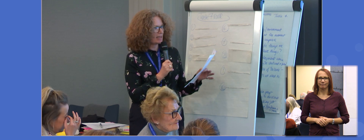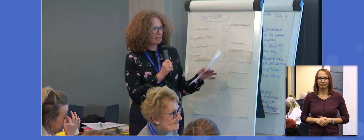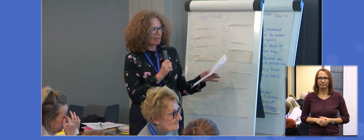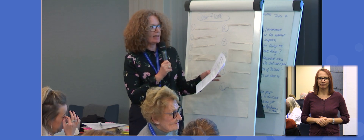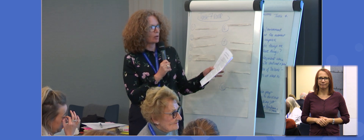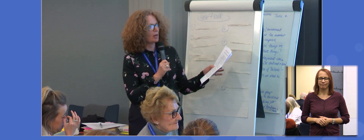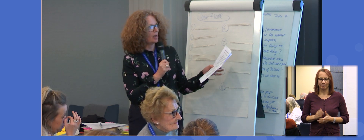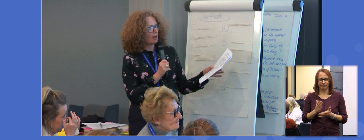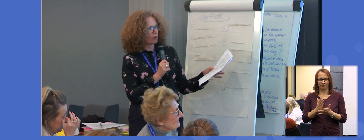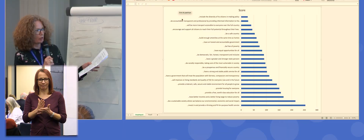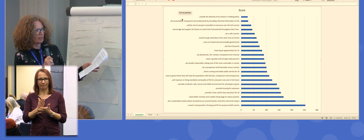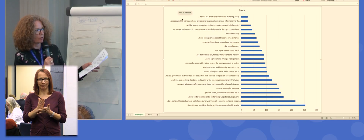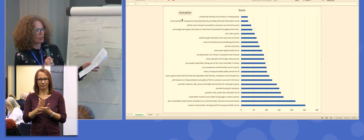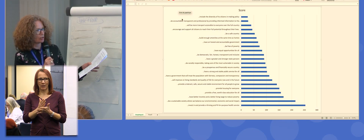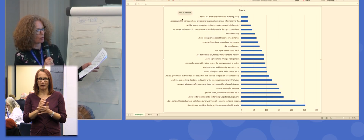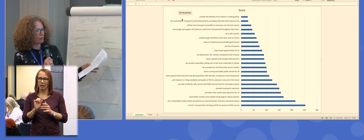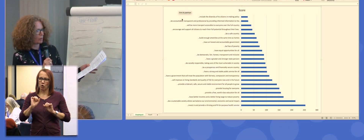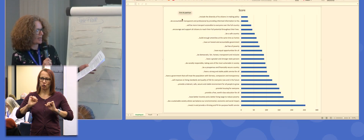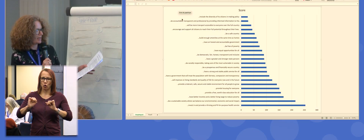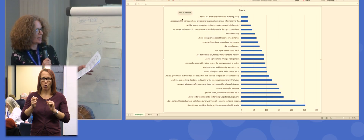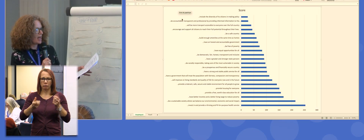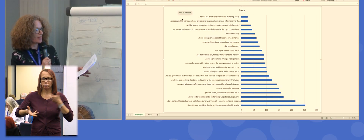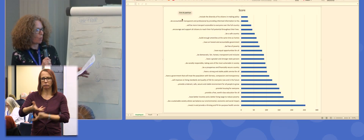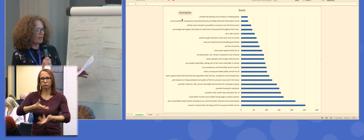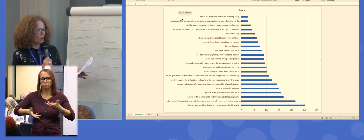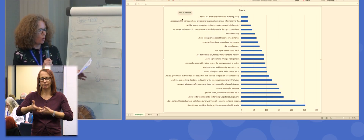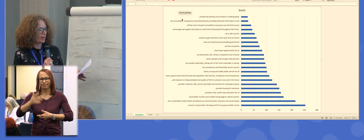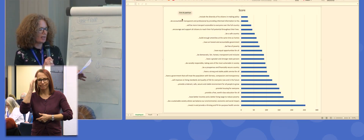it's clear from your deliberations across the weekend that we know the